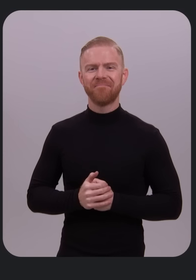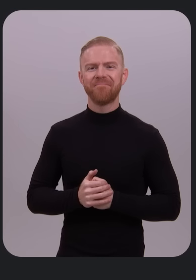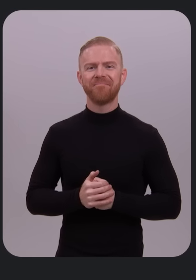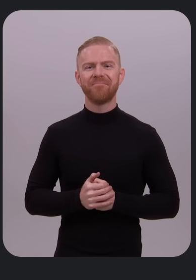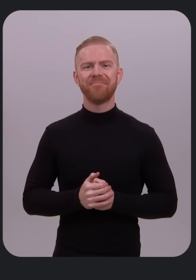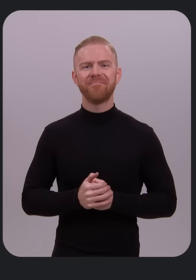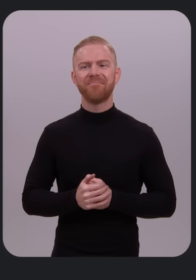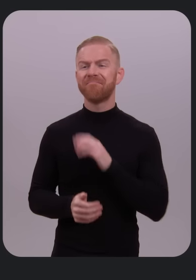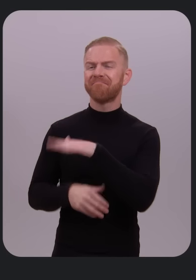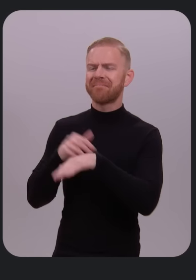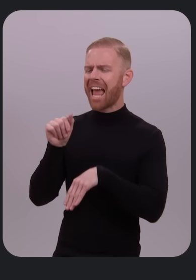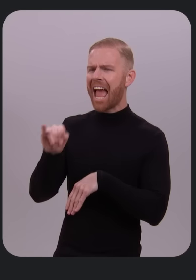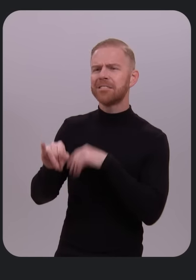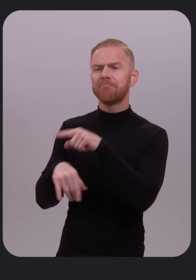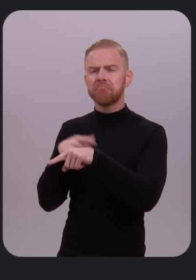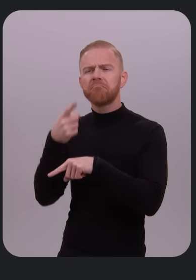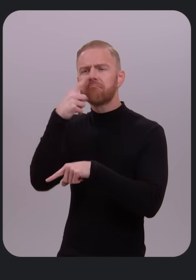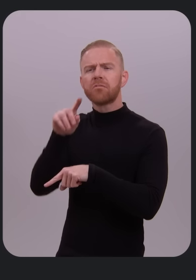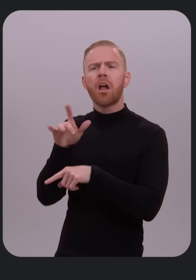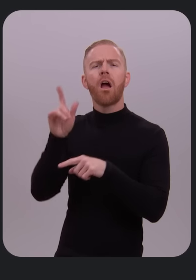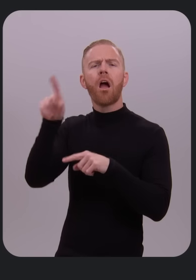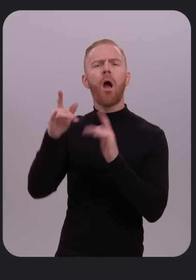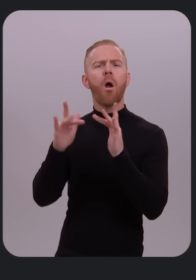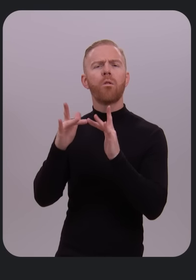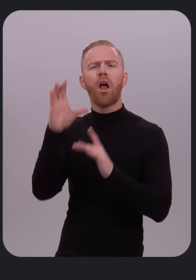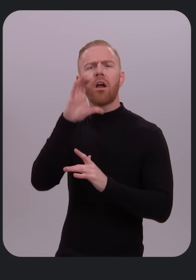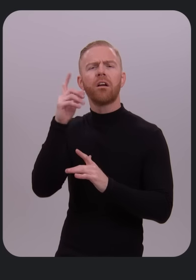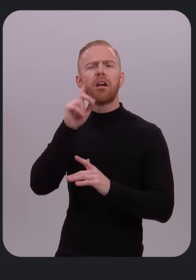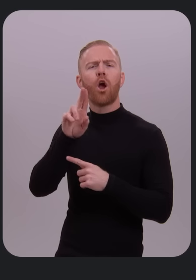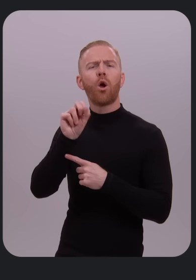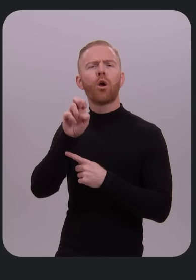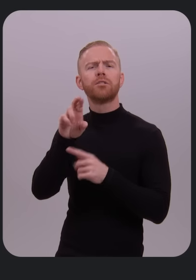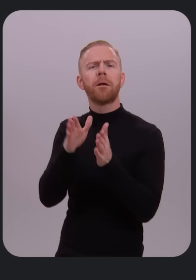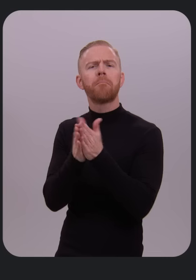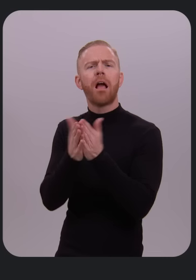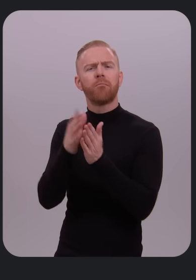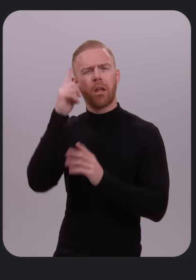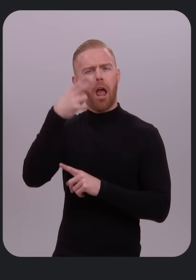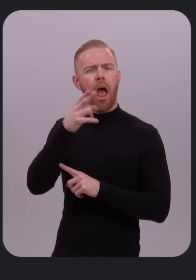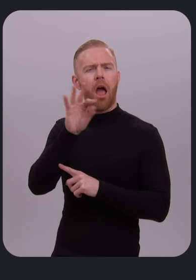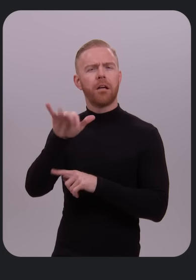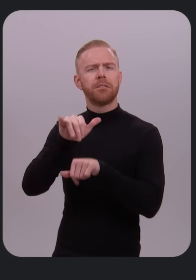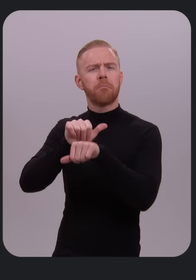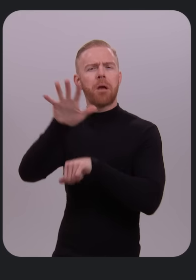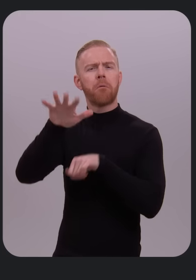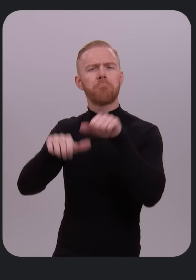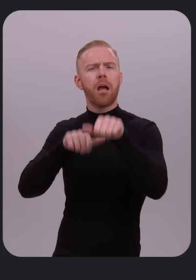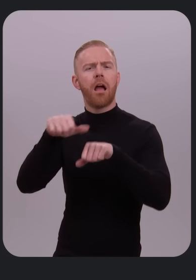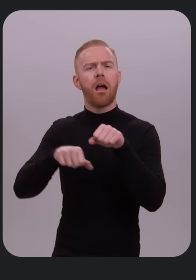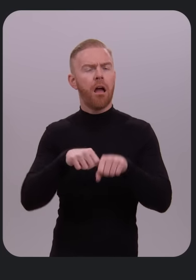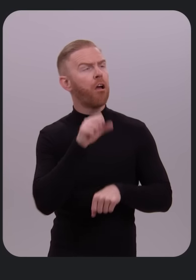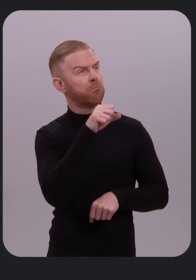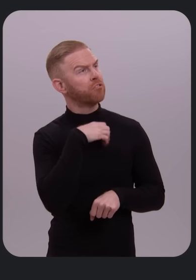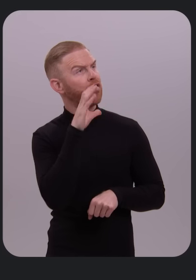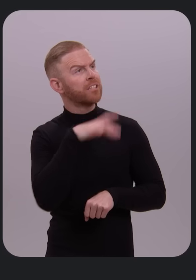Hey, go online, and look for a user's manual for a Huffy mountain bike. I have found a user manual for you.